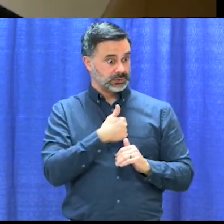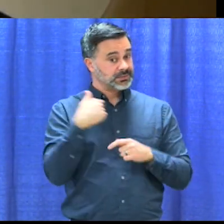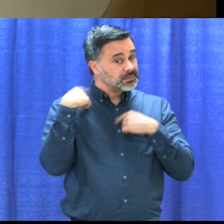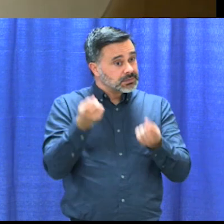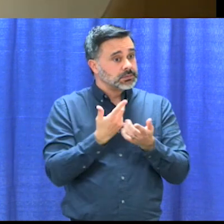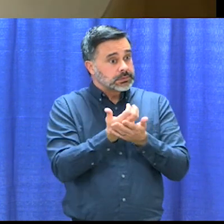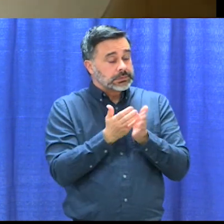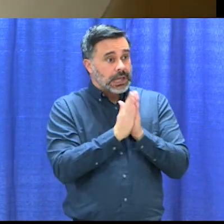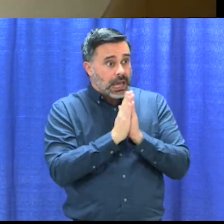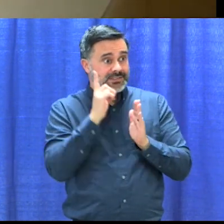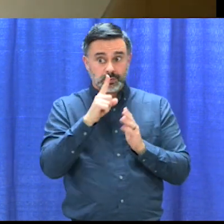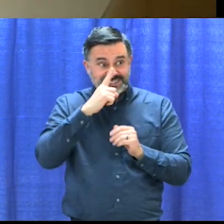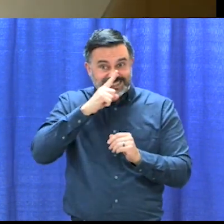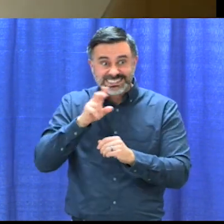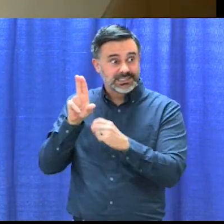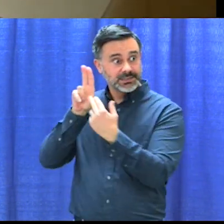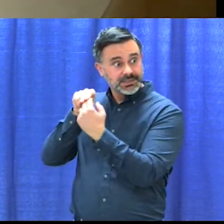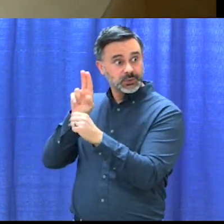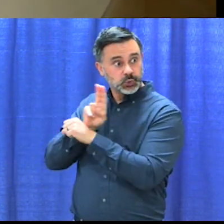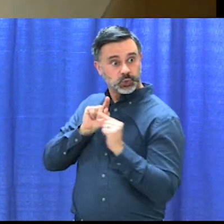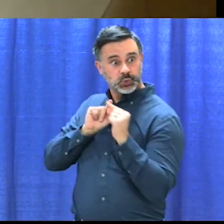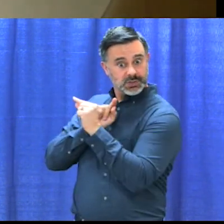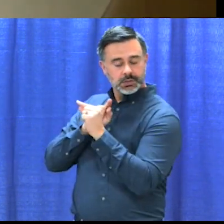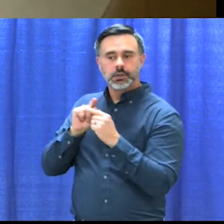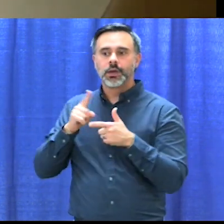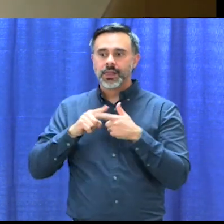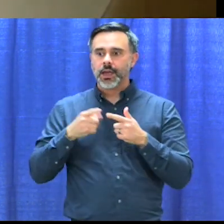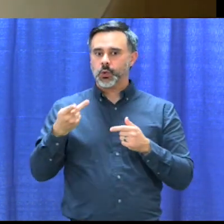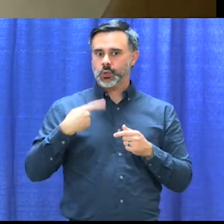so that we could then work with Edu-Net to be able to put some connectivity establish